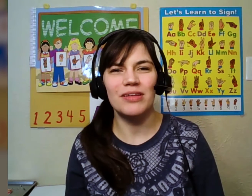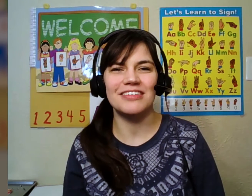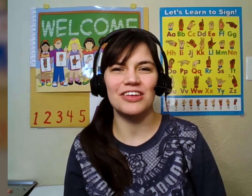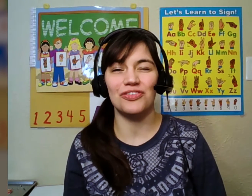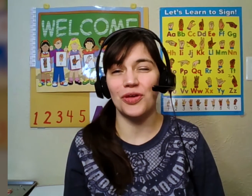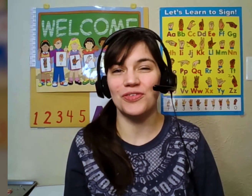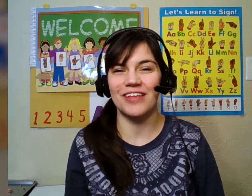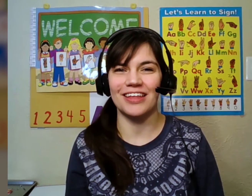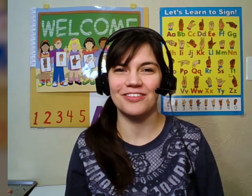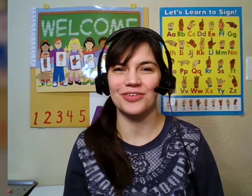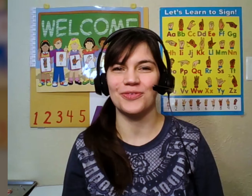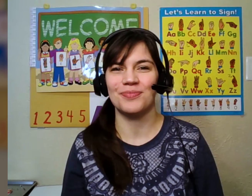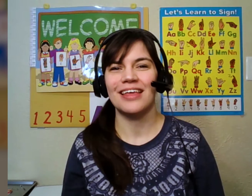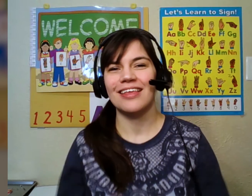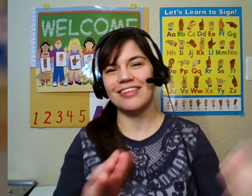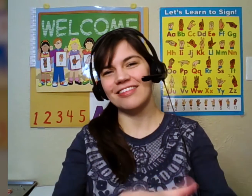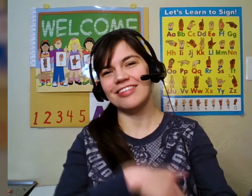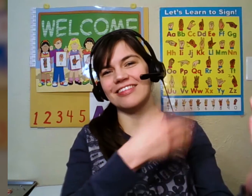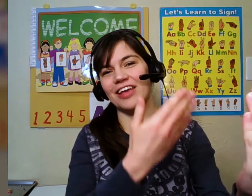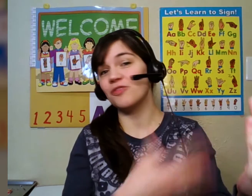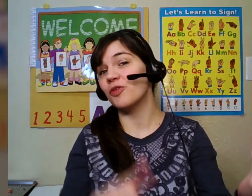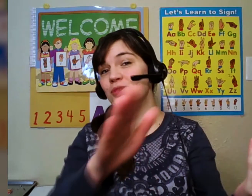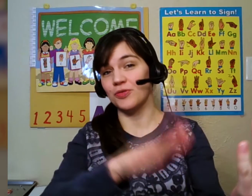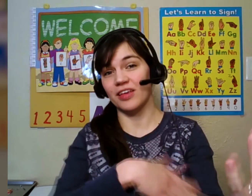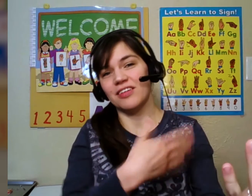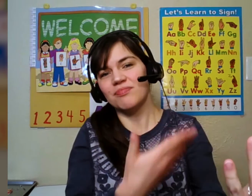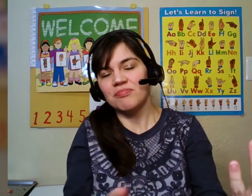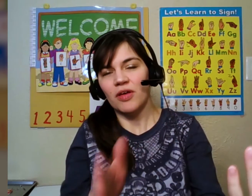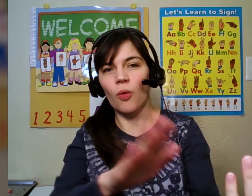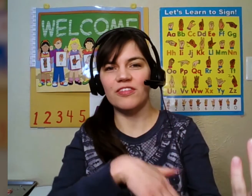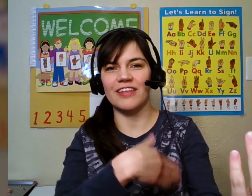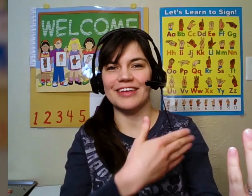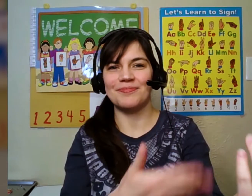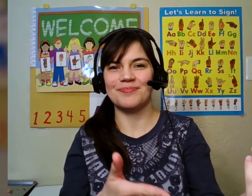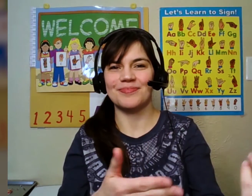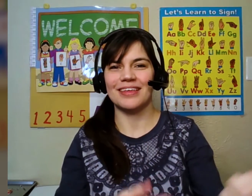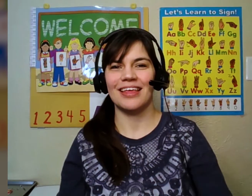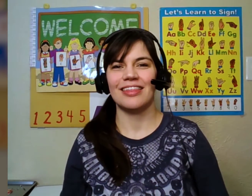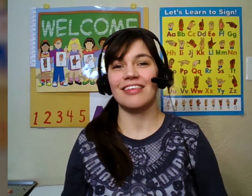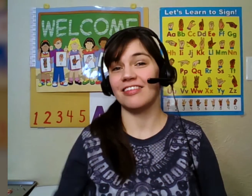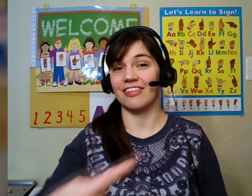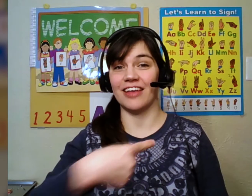going to teach you those signs, too. This is the sign for music or sing. This is